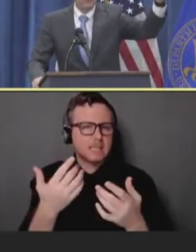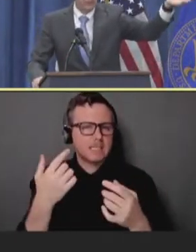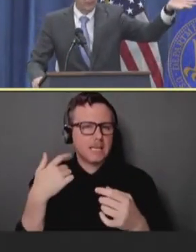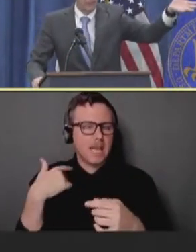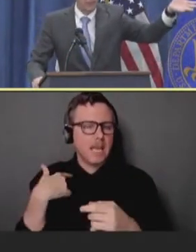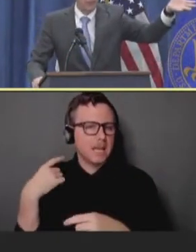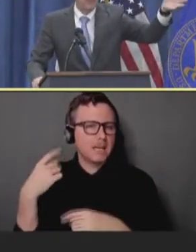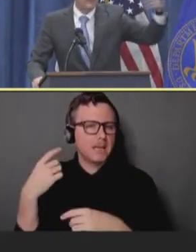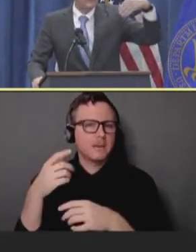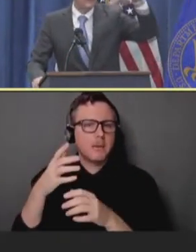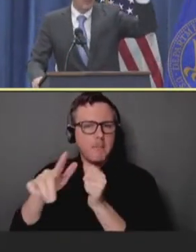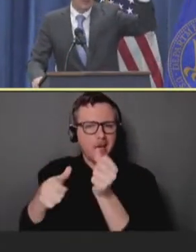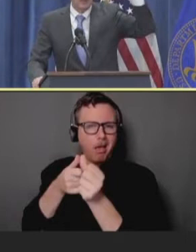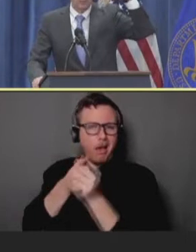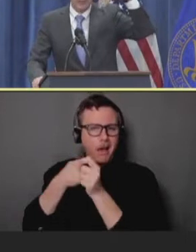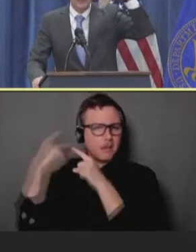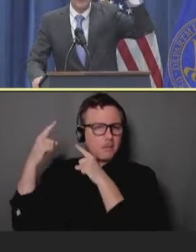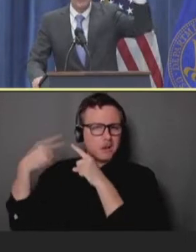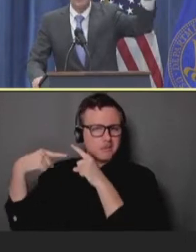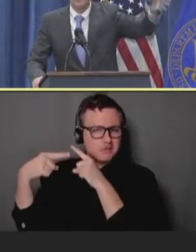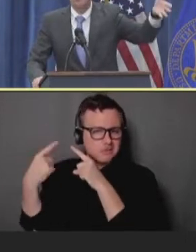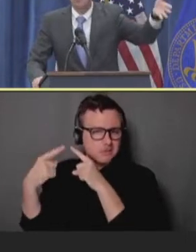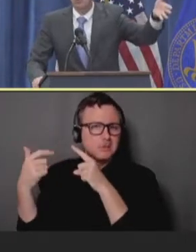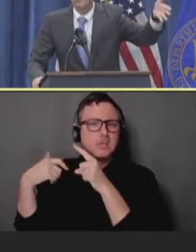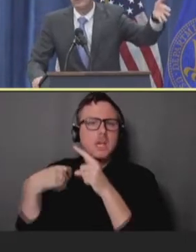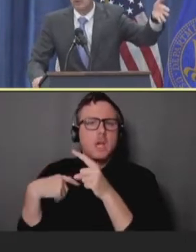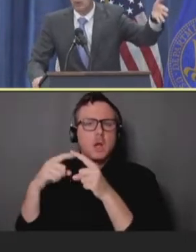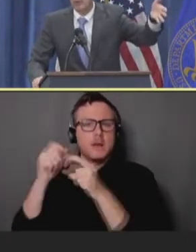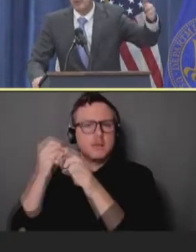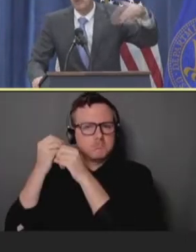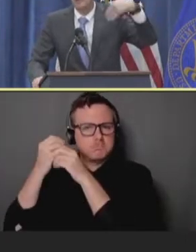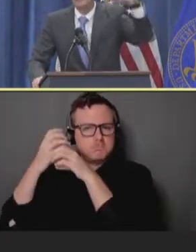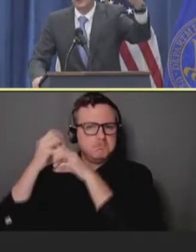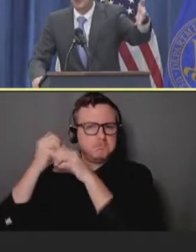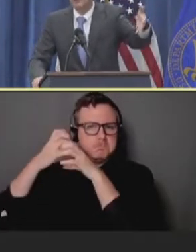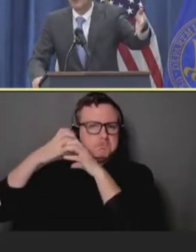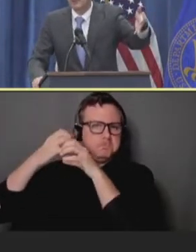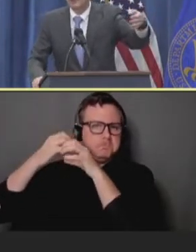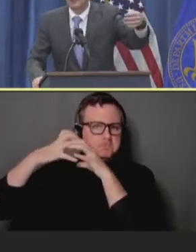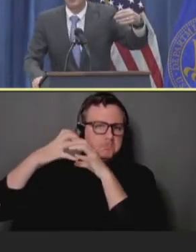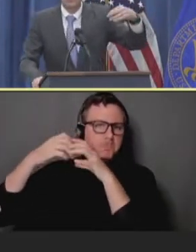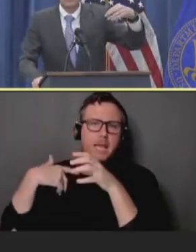inflammatory marker processes more than they already are and accelerate the disease.